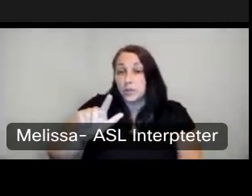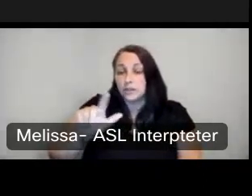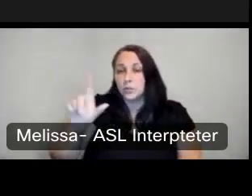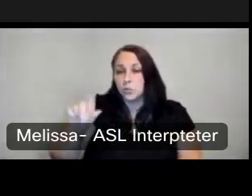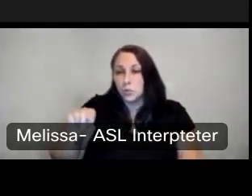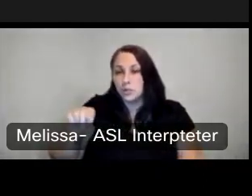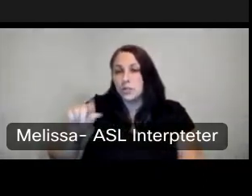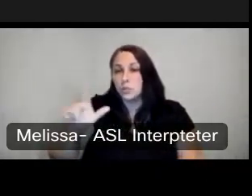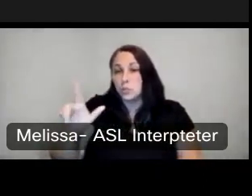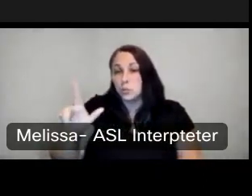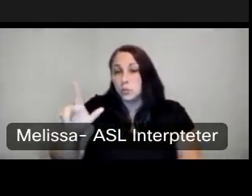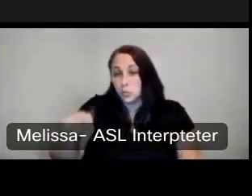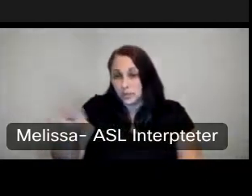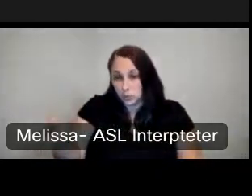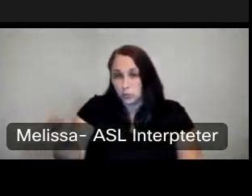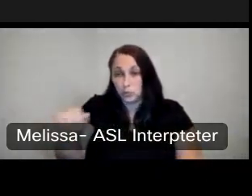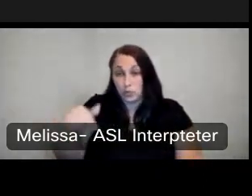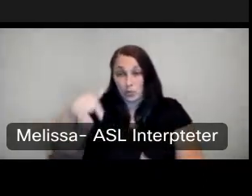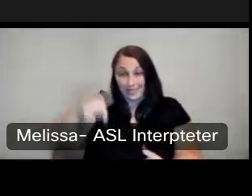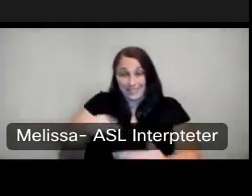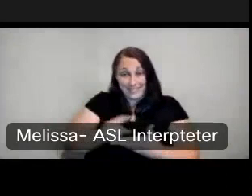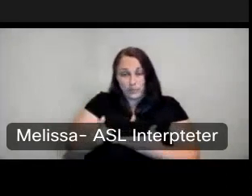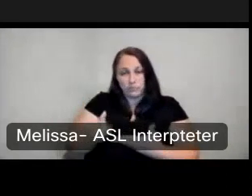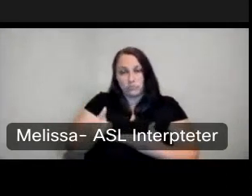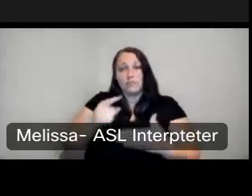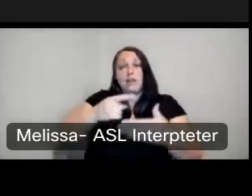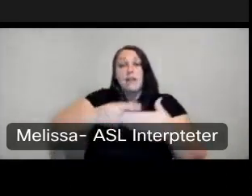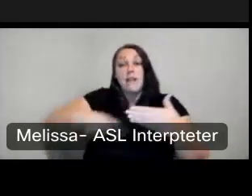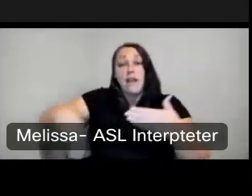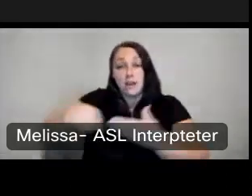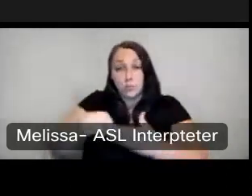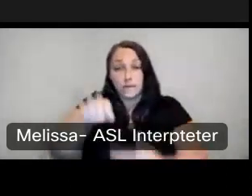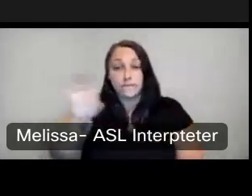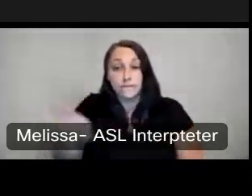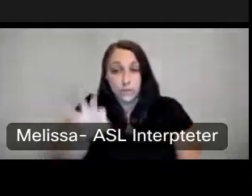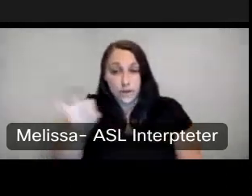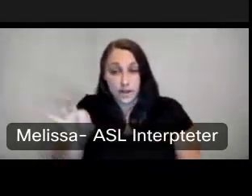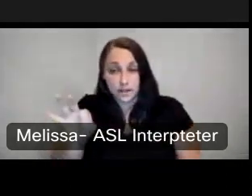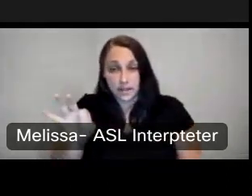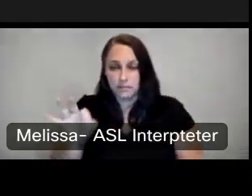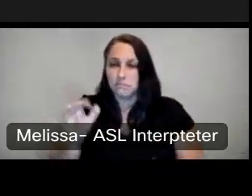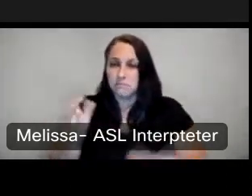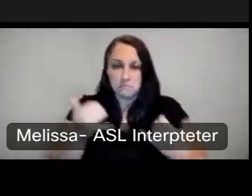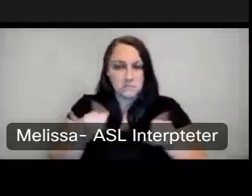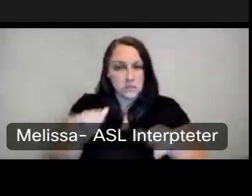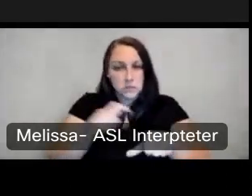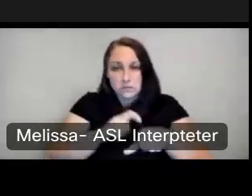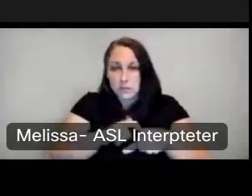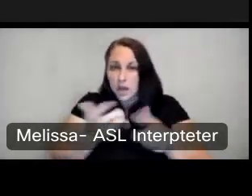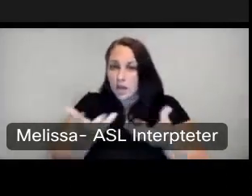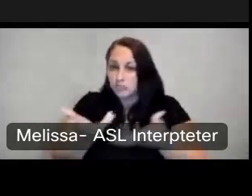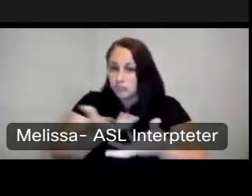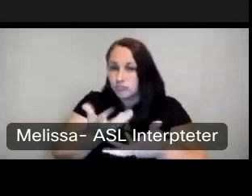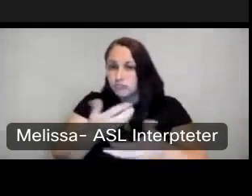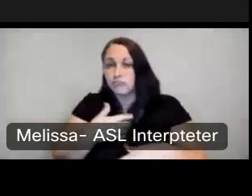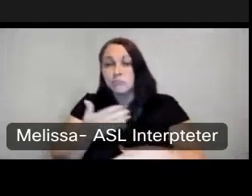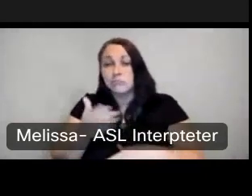the following Friday so they're still um there's still time for uh this information to be shared if